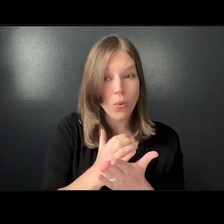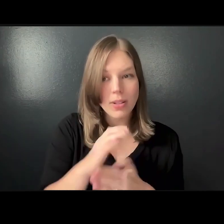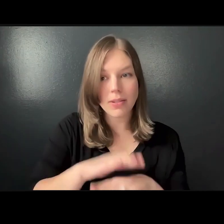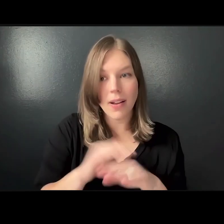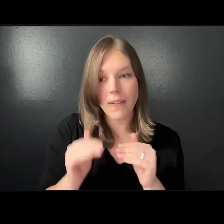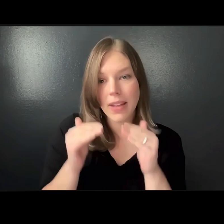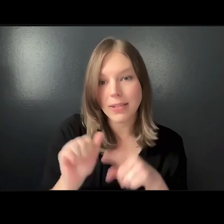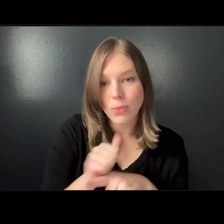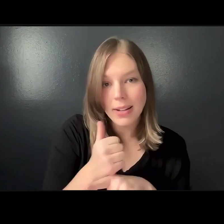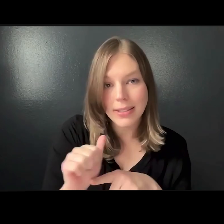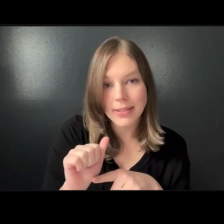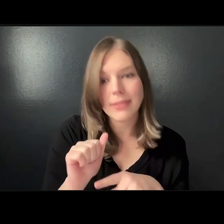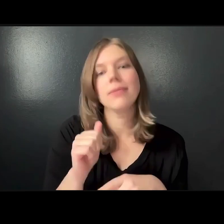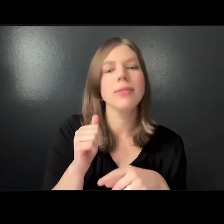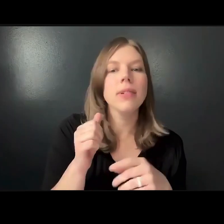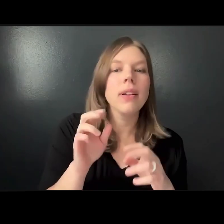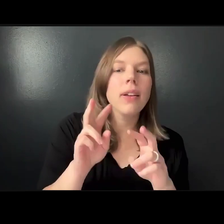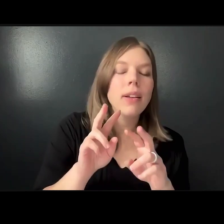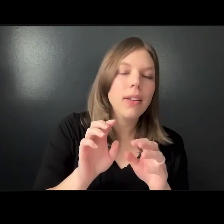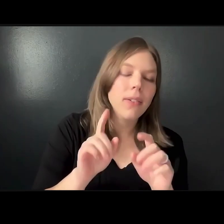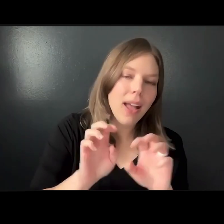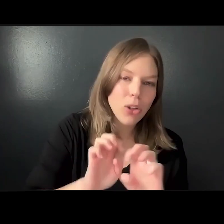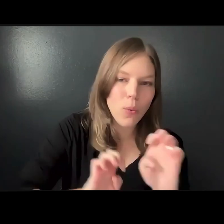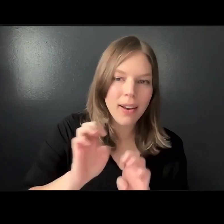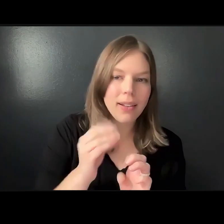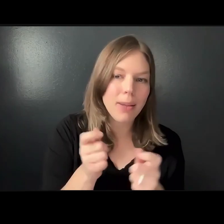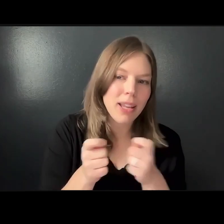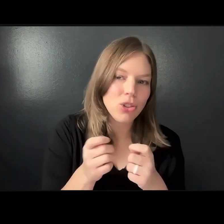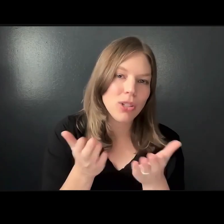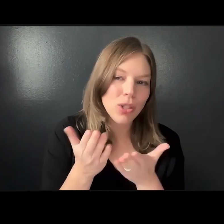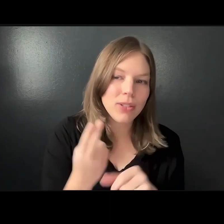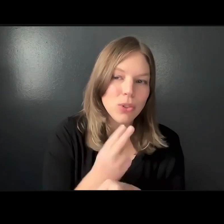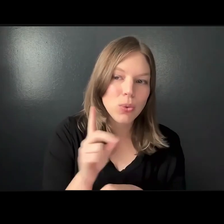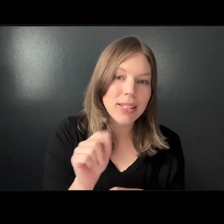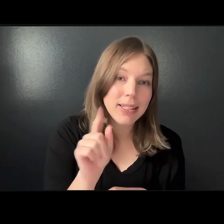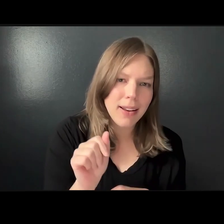Our course on advanced practices, evaluating and managing services using data